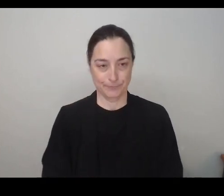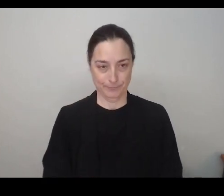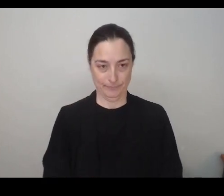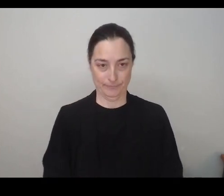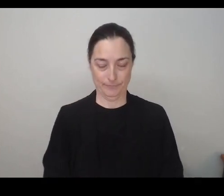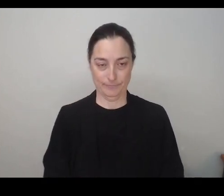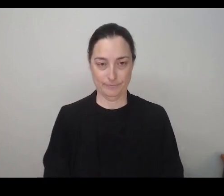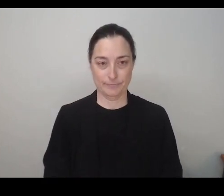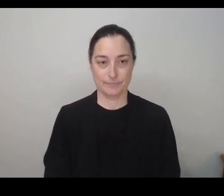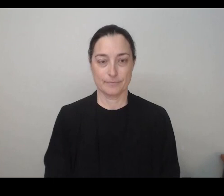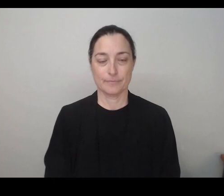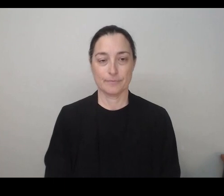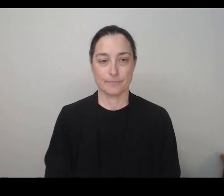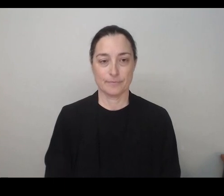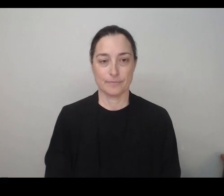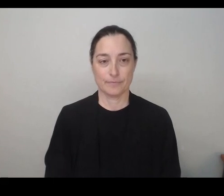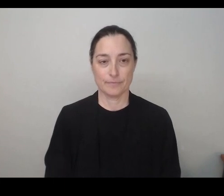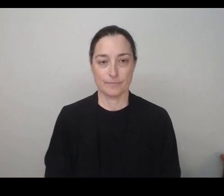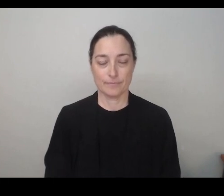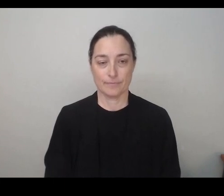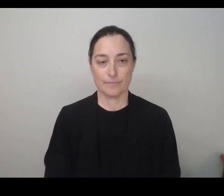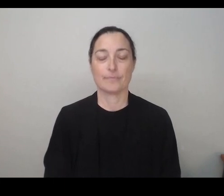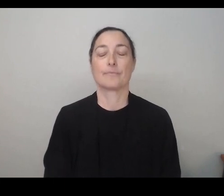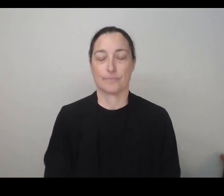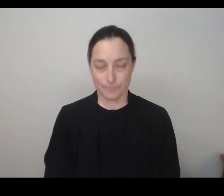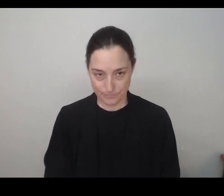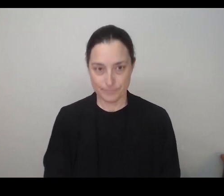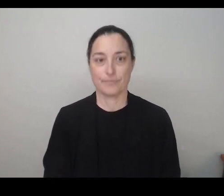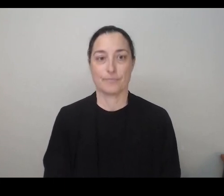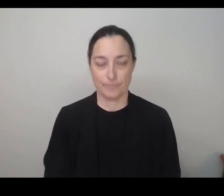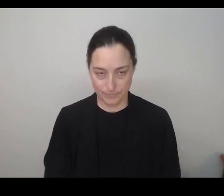Okay. Like here we have two questions in one as well.